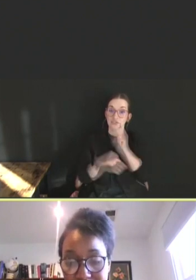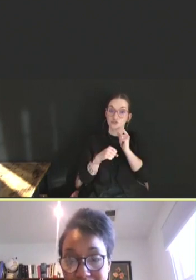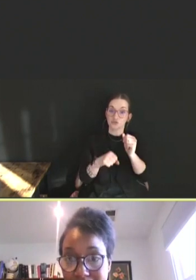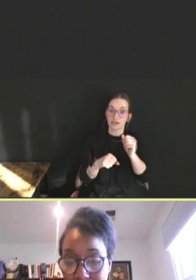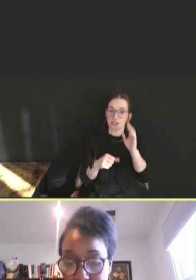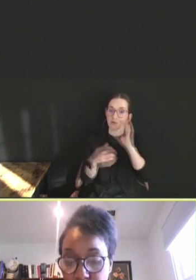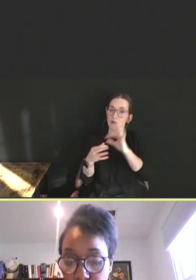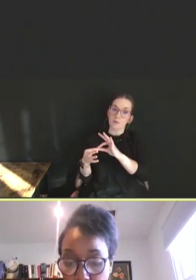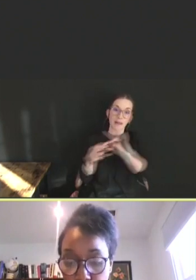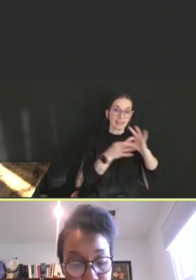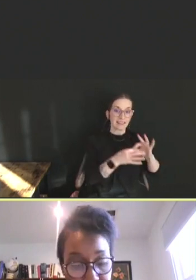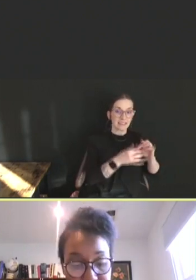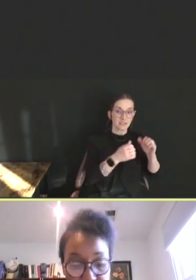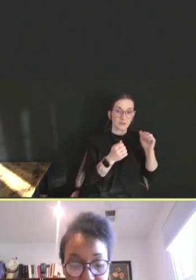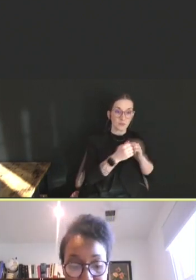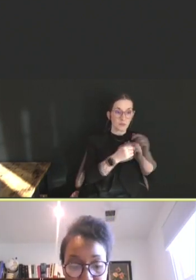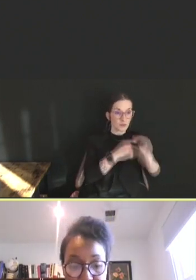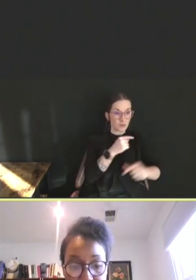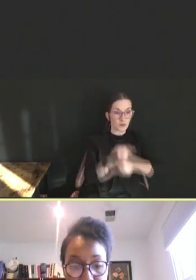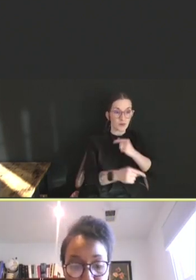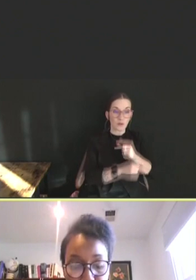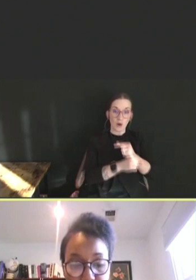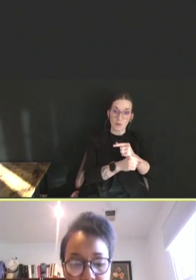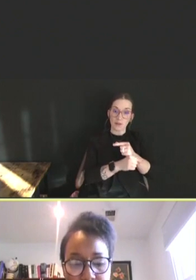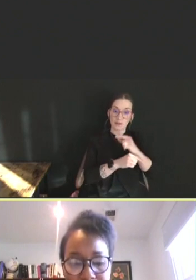success of global immunization activities.